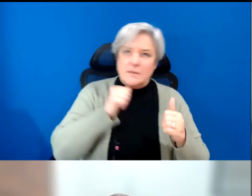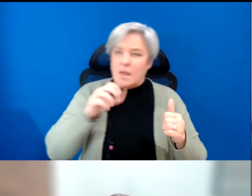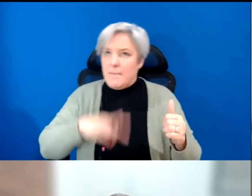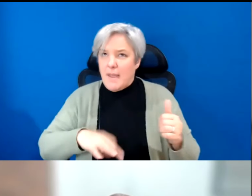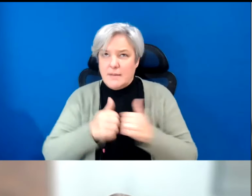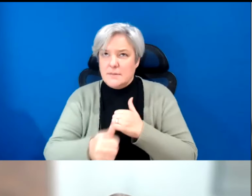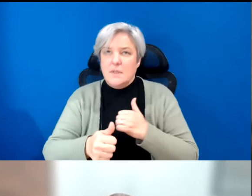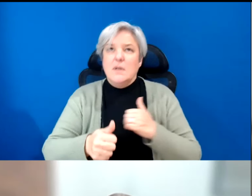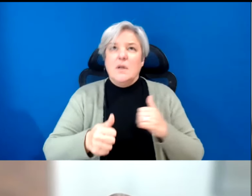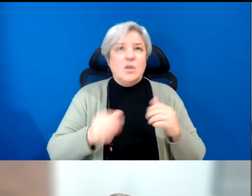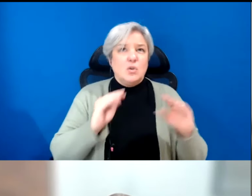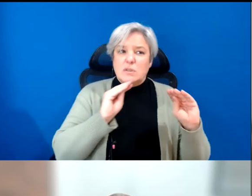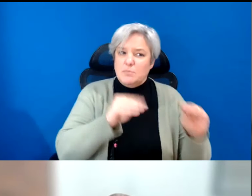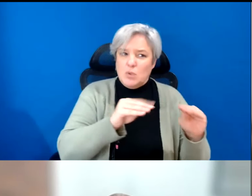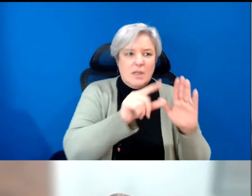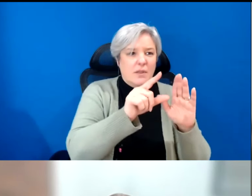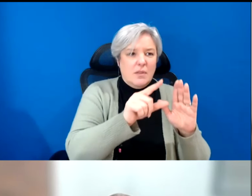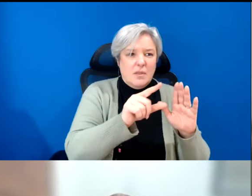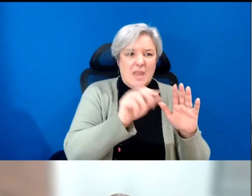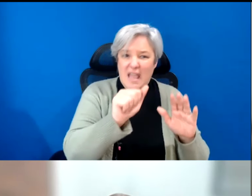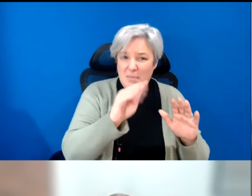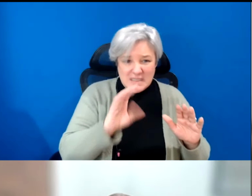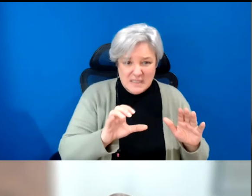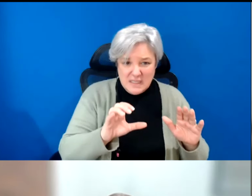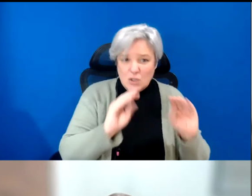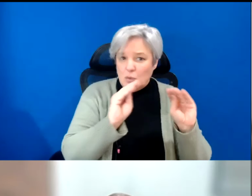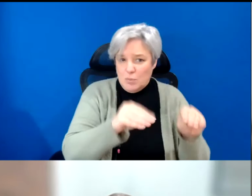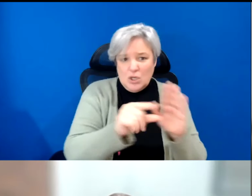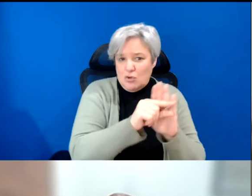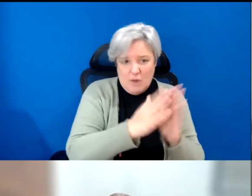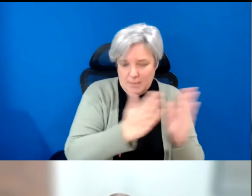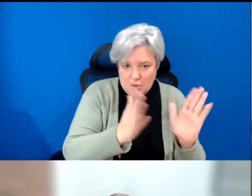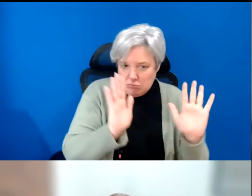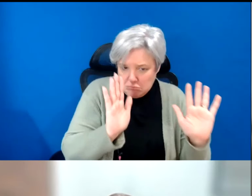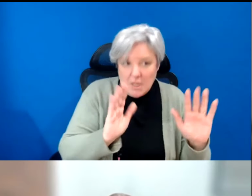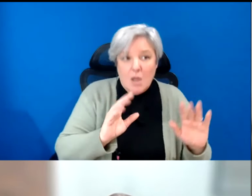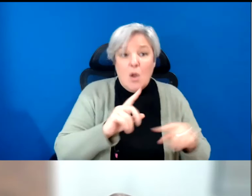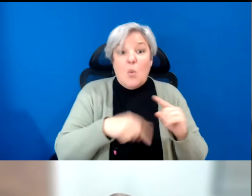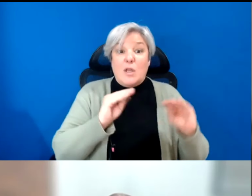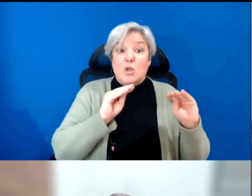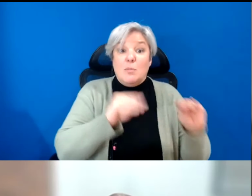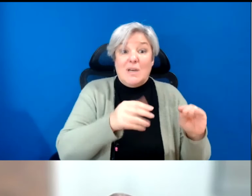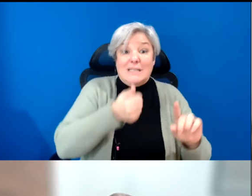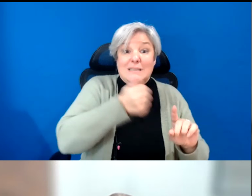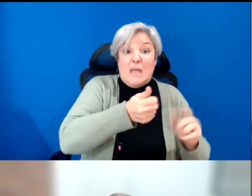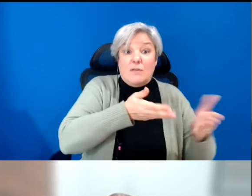and you're going to enter their grades like a B, C and put that in your grade book. And then when you enter those in self service, you're going to enter the ABC,